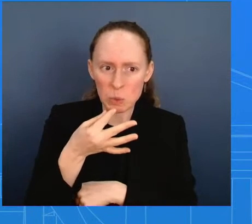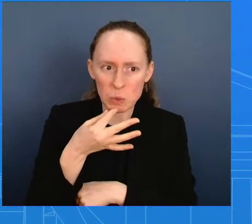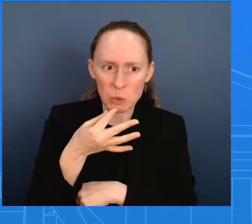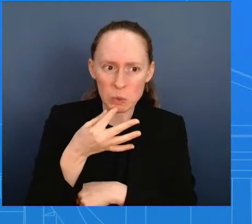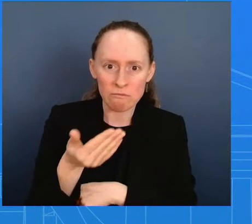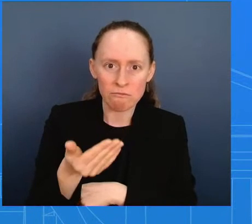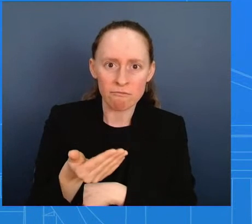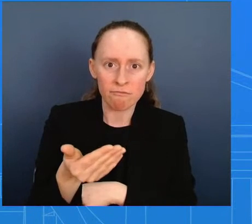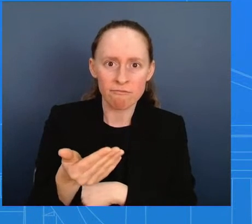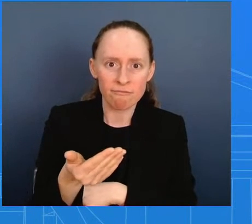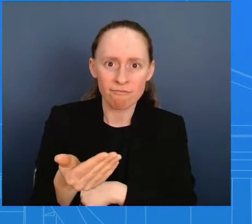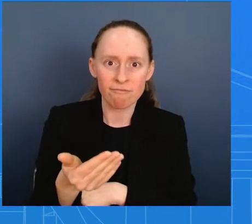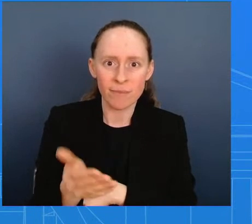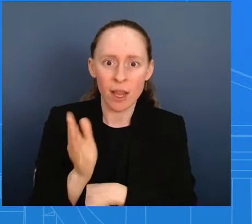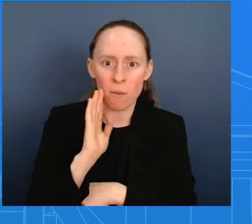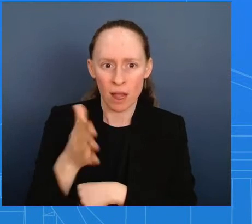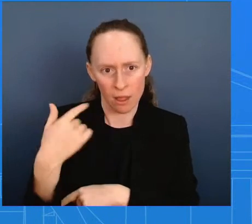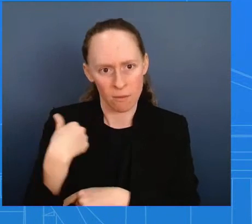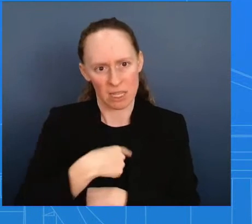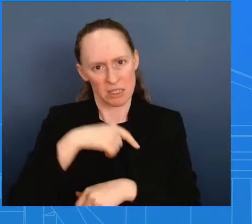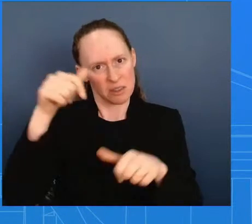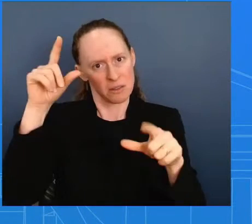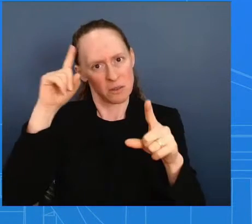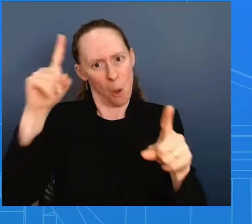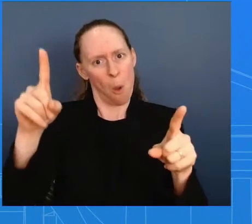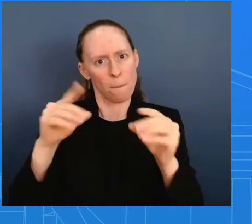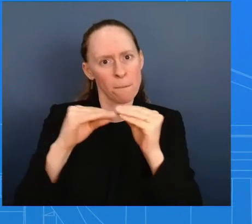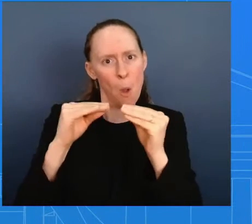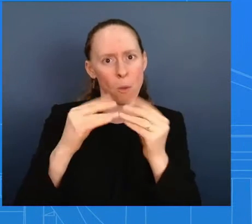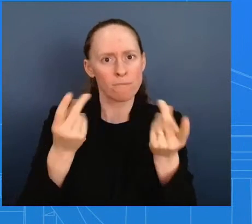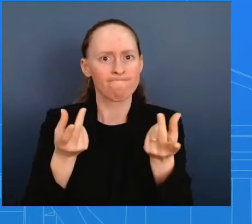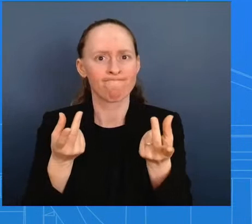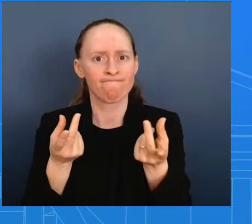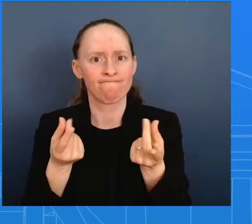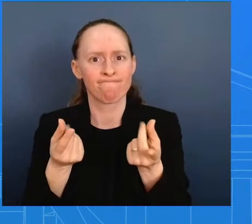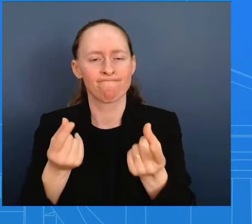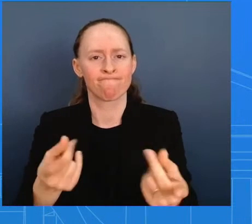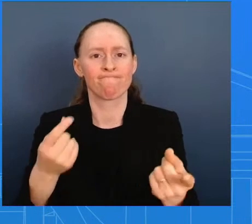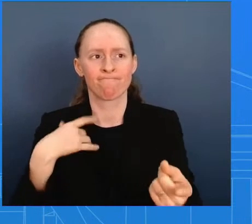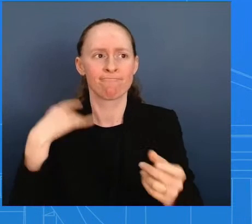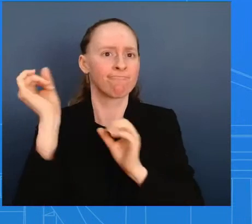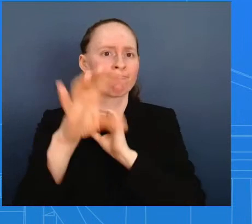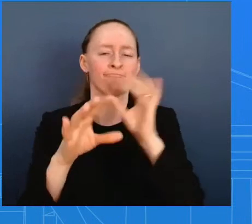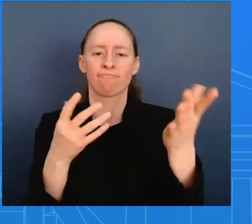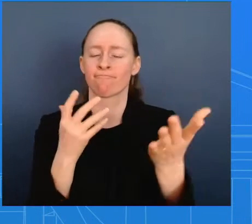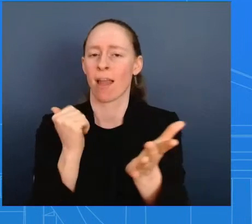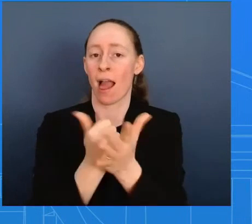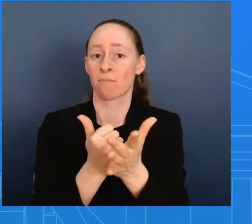of the deliveries, recognizing, as I said before, the delay put Ukraine in a hole, and we're trying to help them